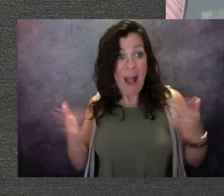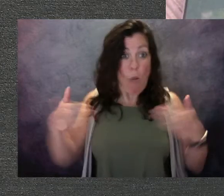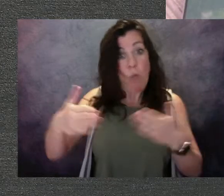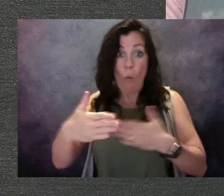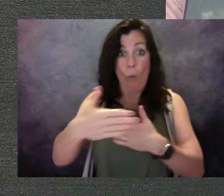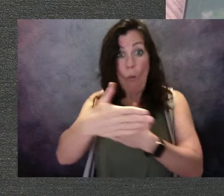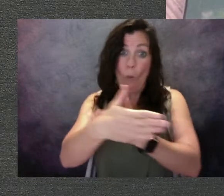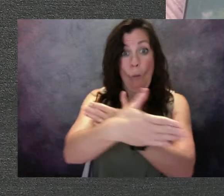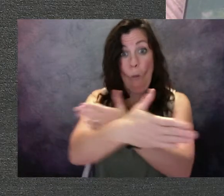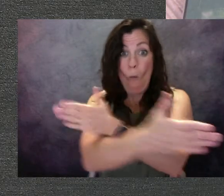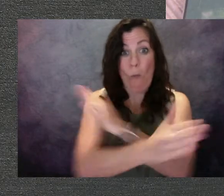young fish,